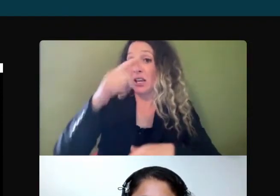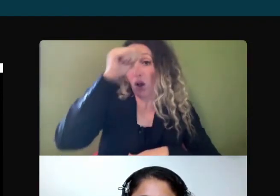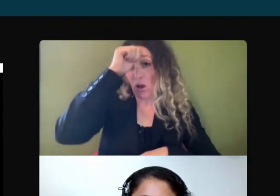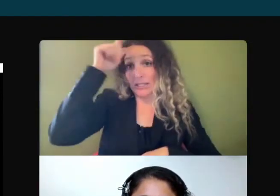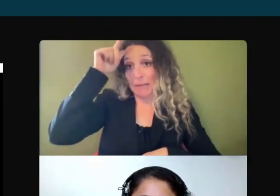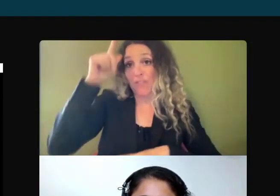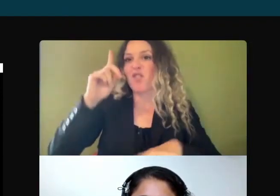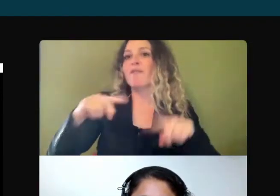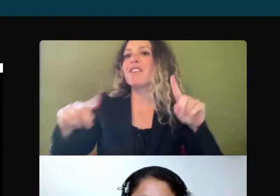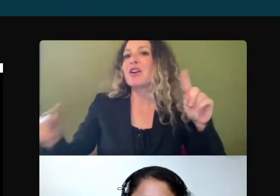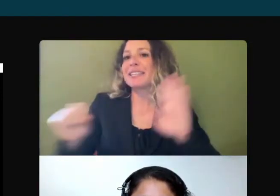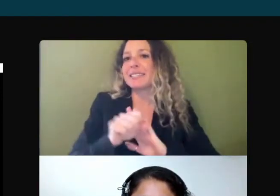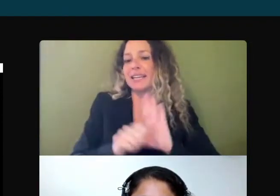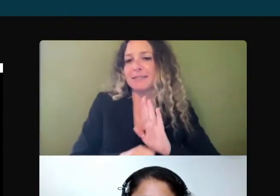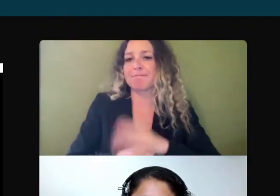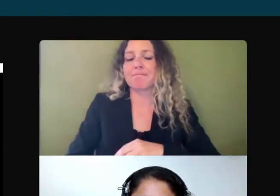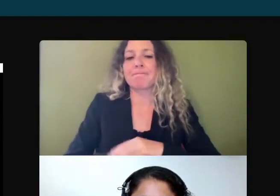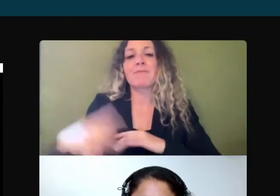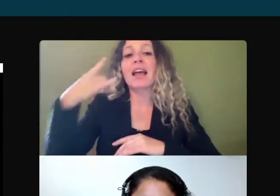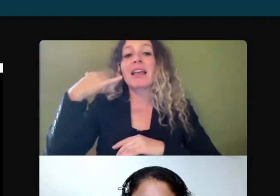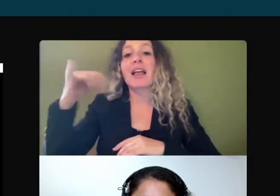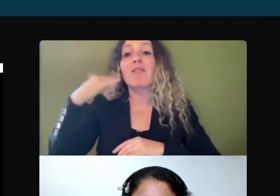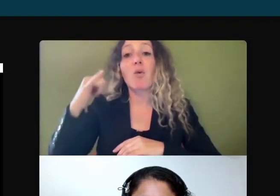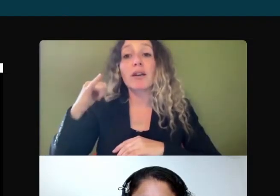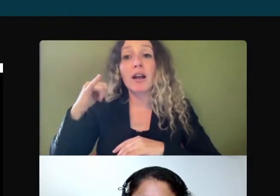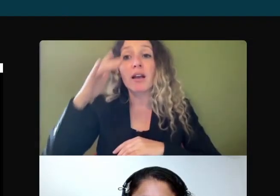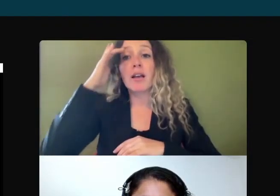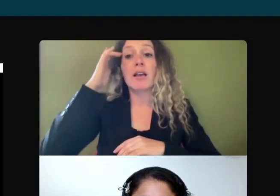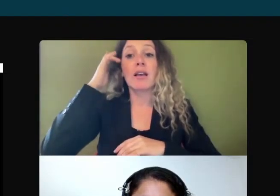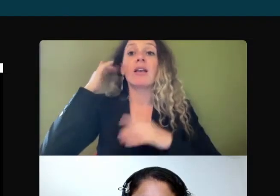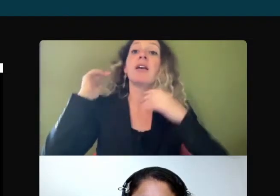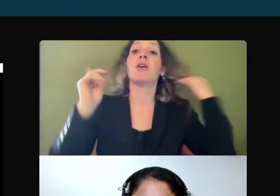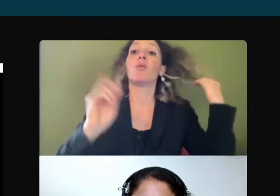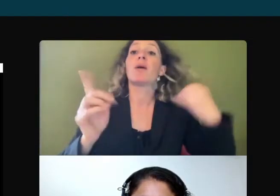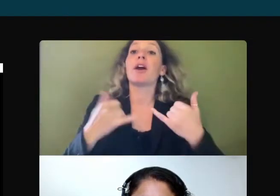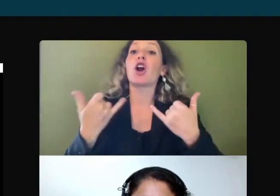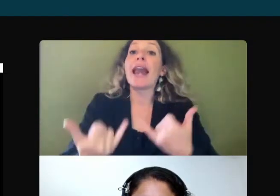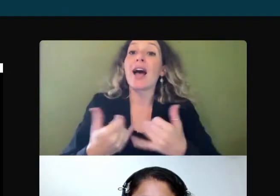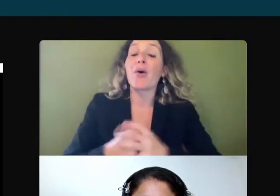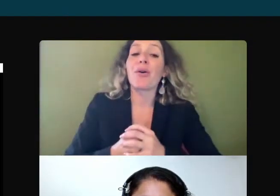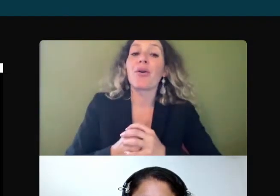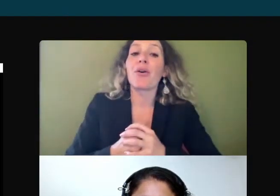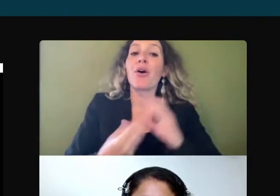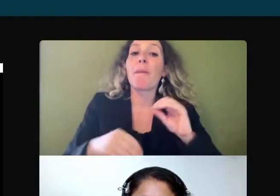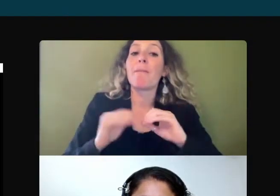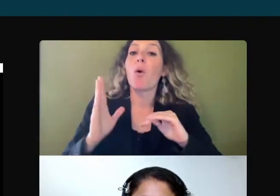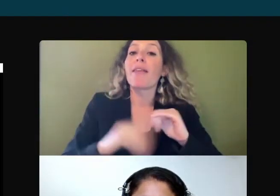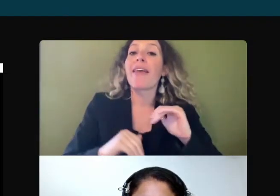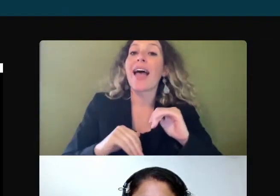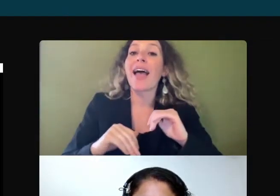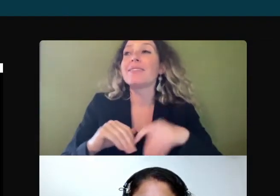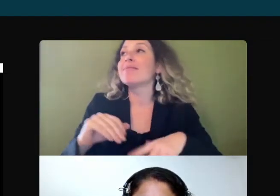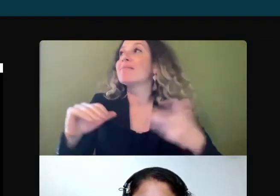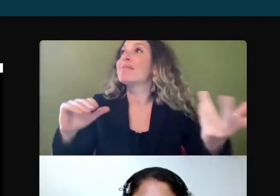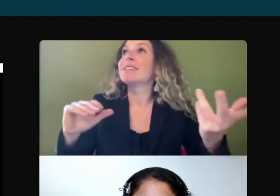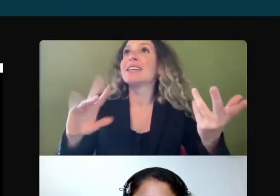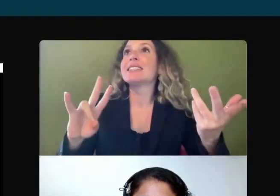example, in California where we're at right now, more than 700,000 individuals have Alzheimer's